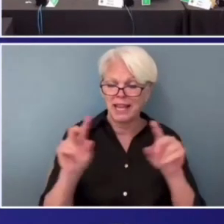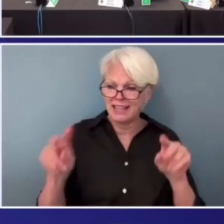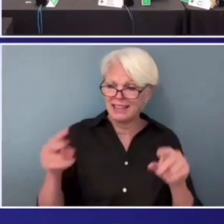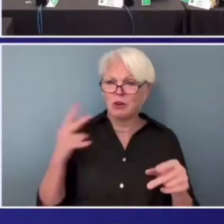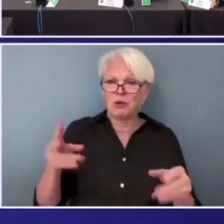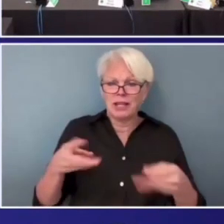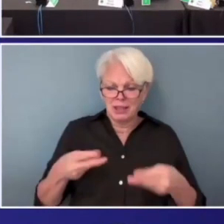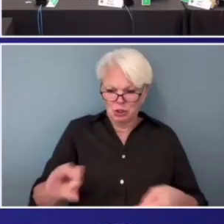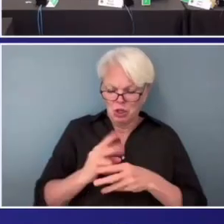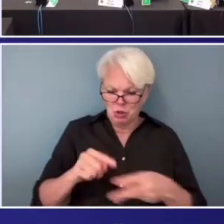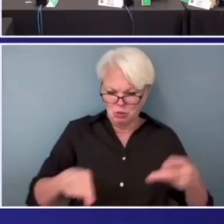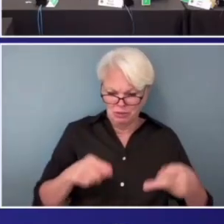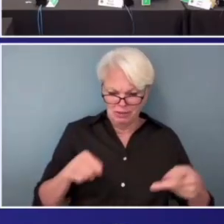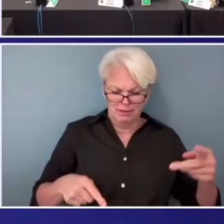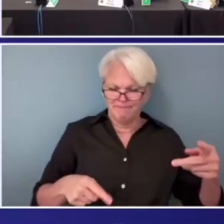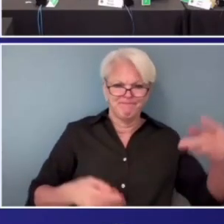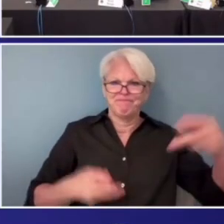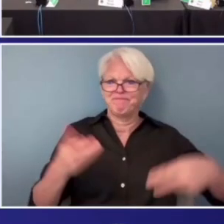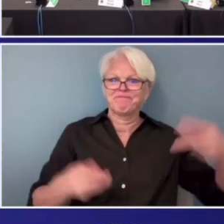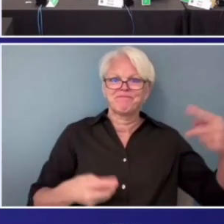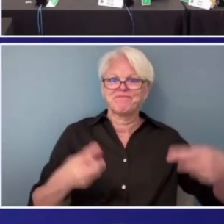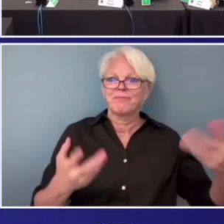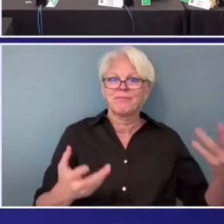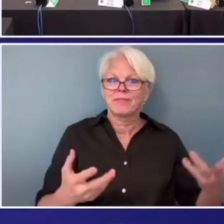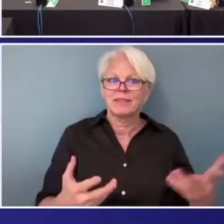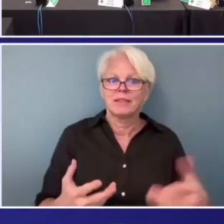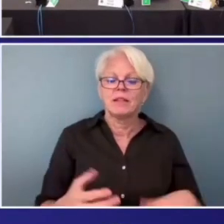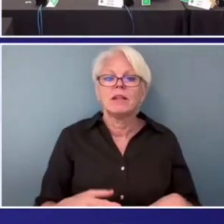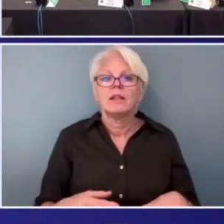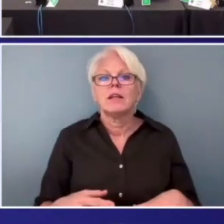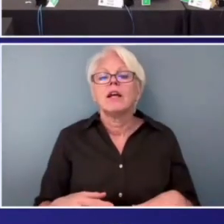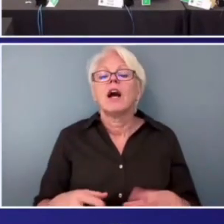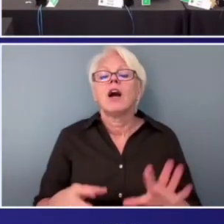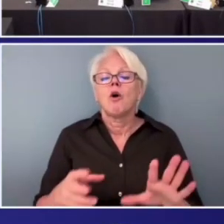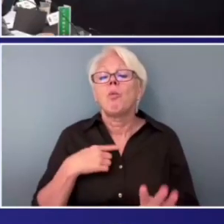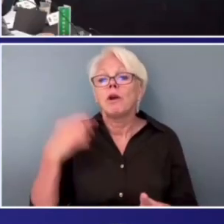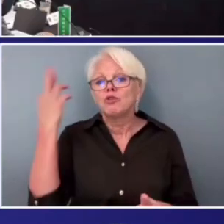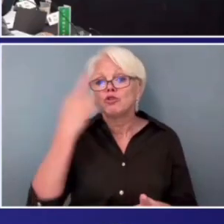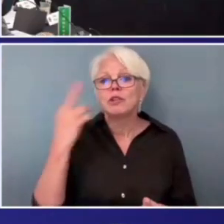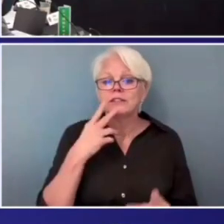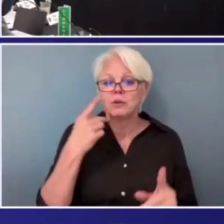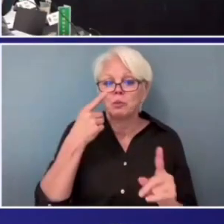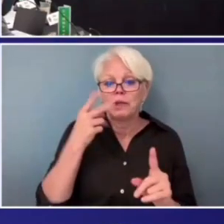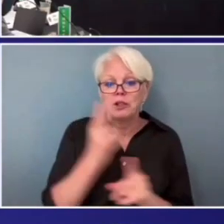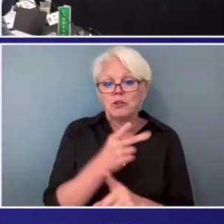So one of the reasons we are very particular in the language we use here and,